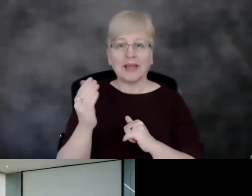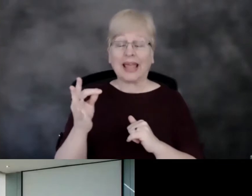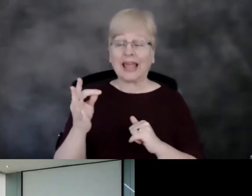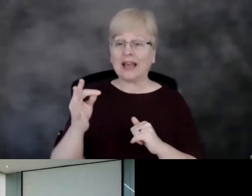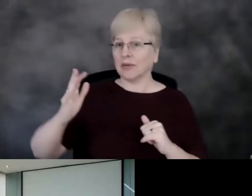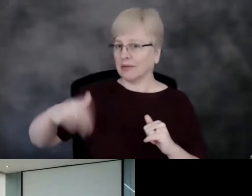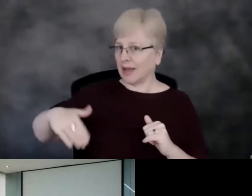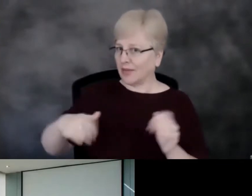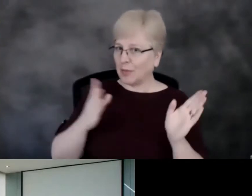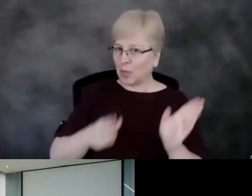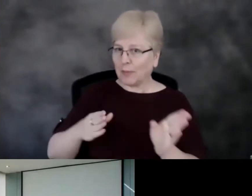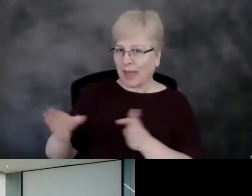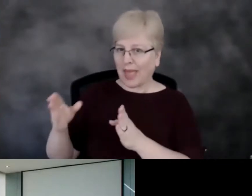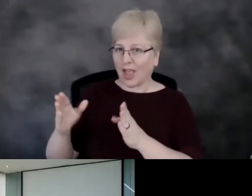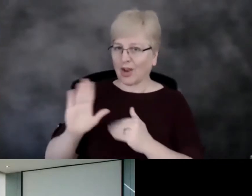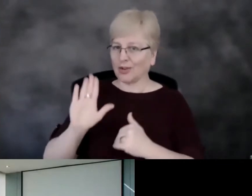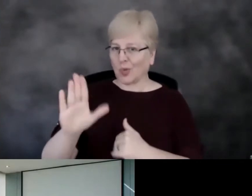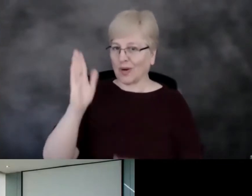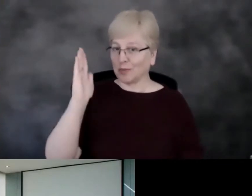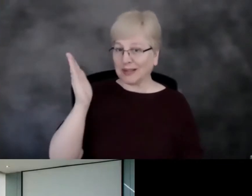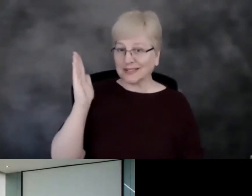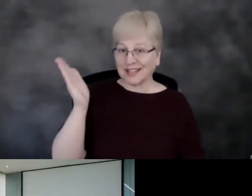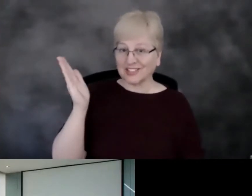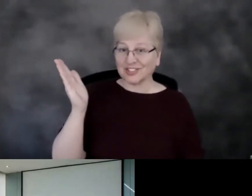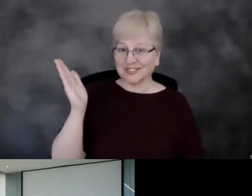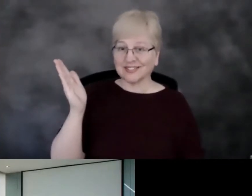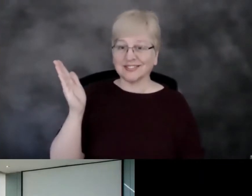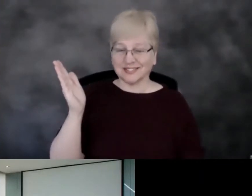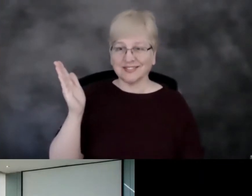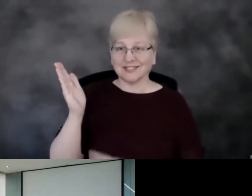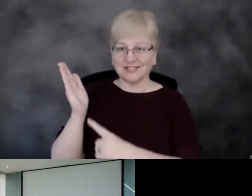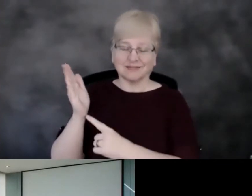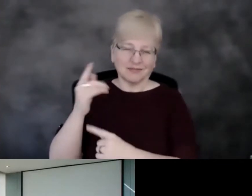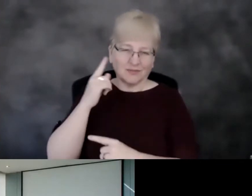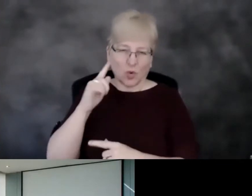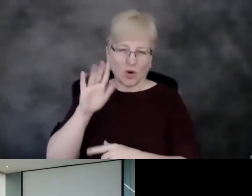prepared your presentation for the live presentation at the annual meeting,